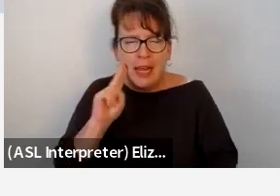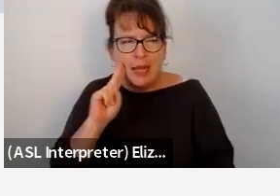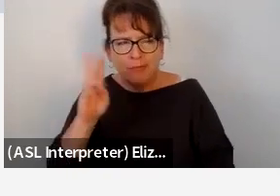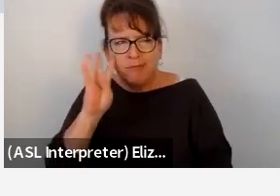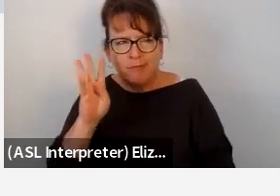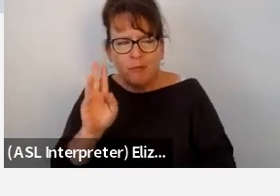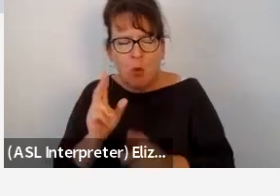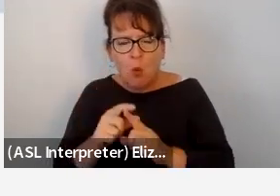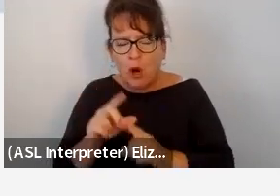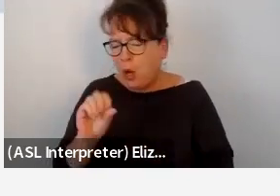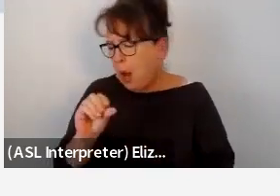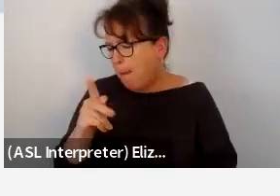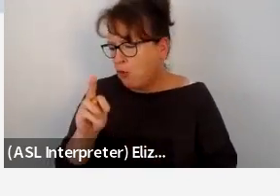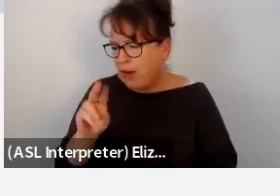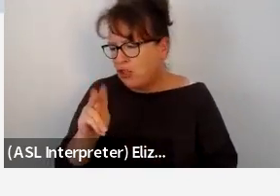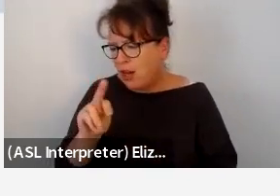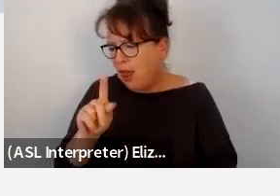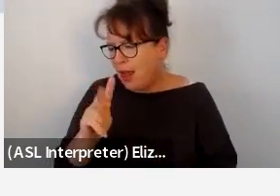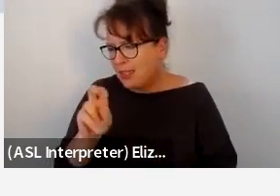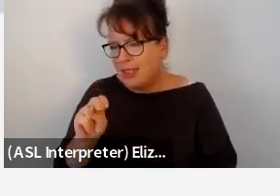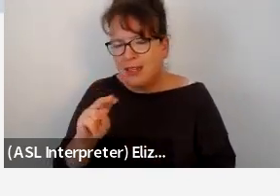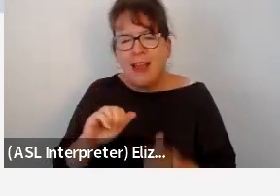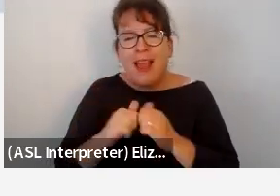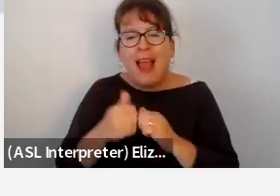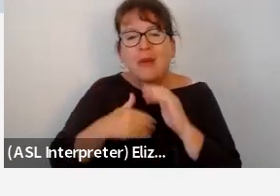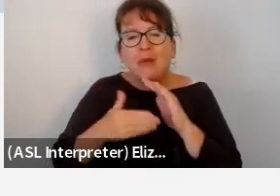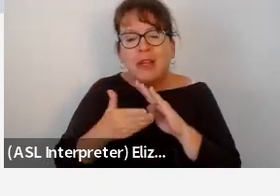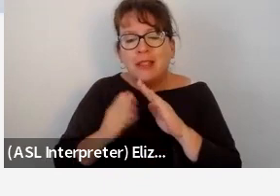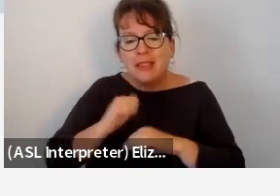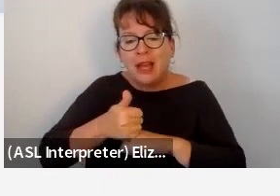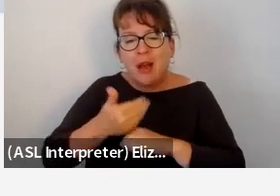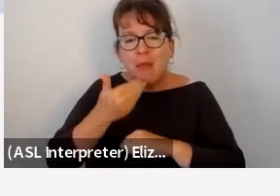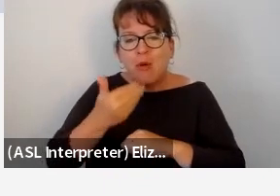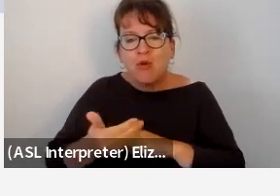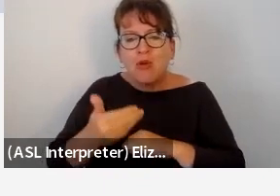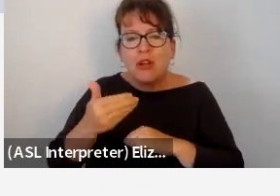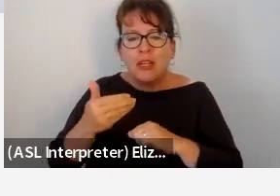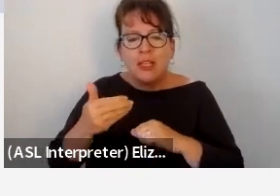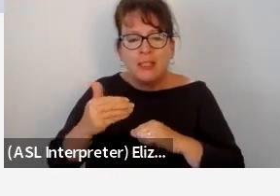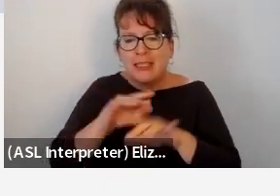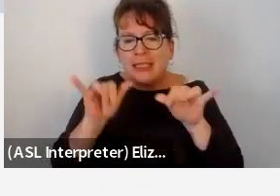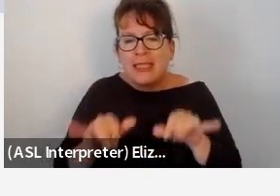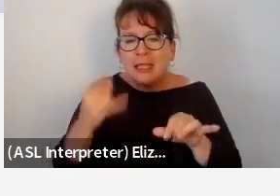applicants in September and award those grants by the end of next year. So I'm going to pause there,